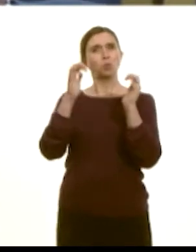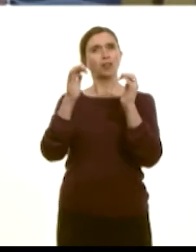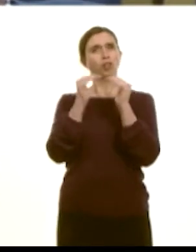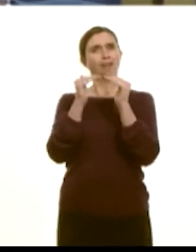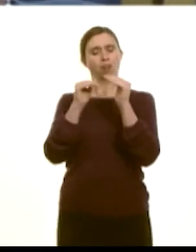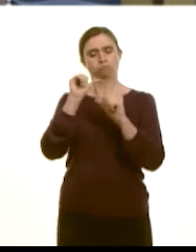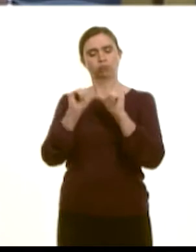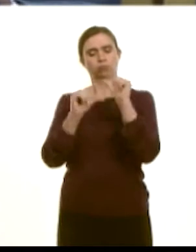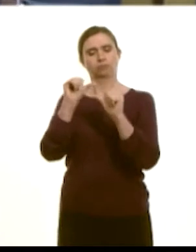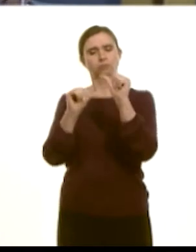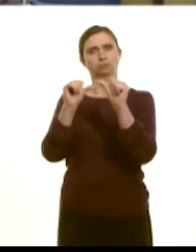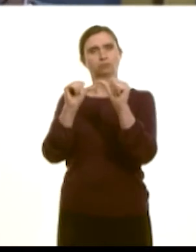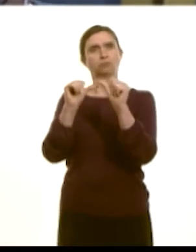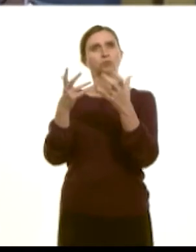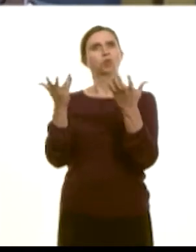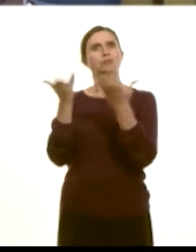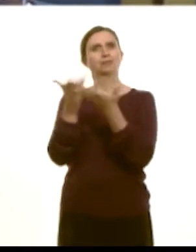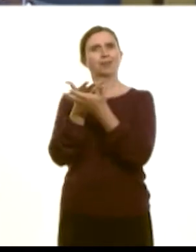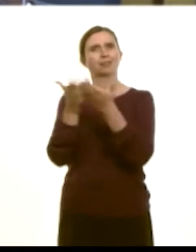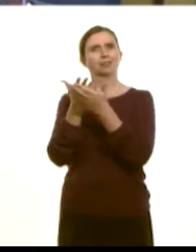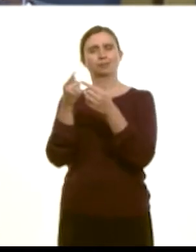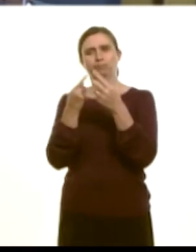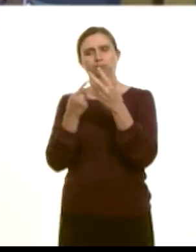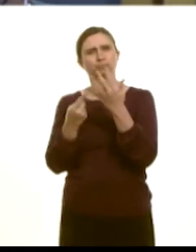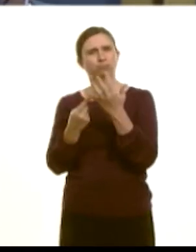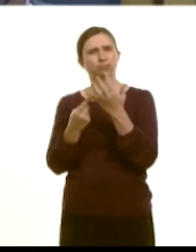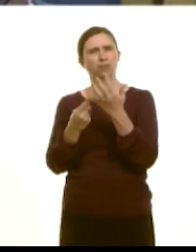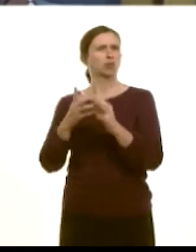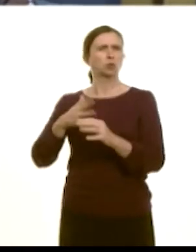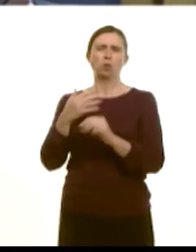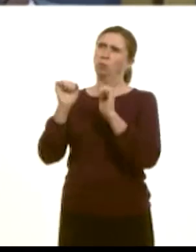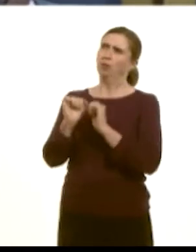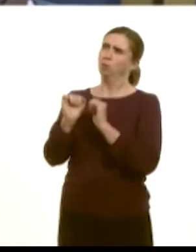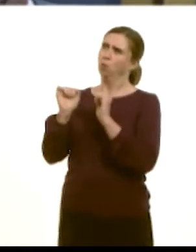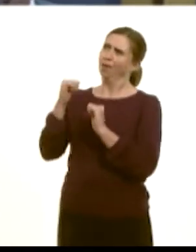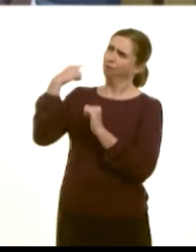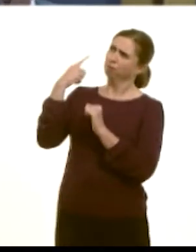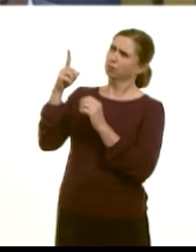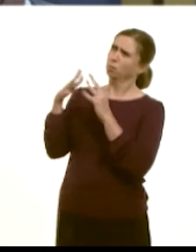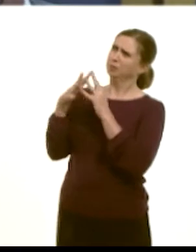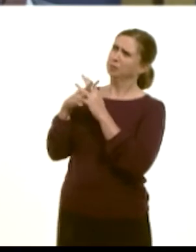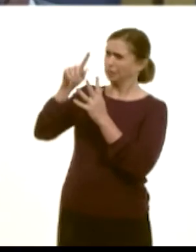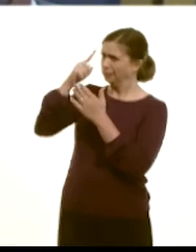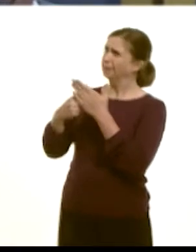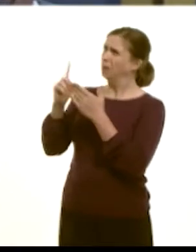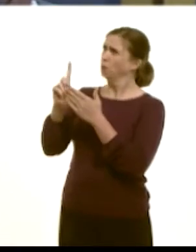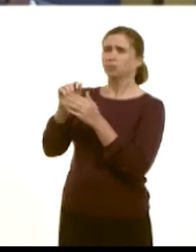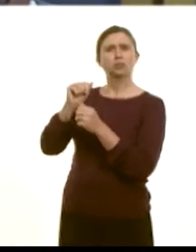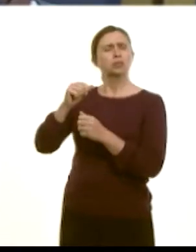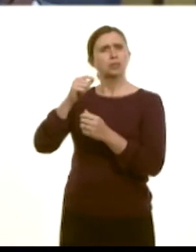these issues rather than waiting for Westminster to decide and to insist upon devolution without